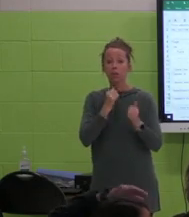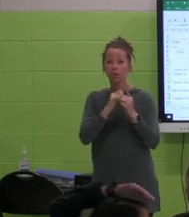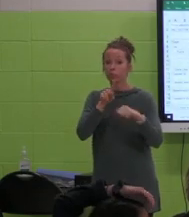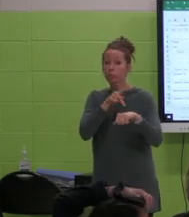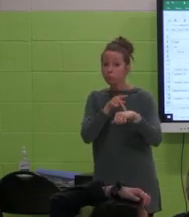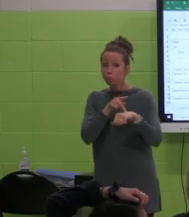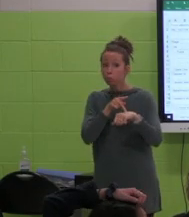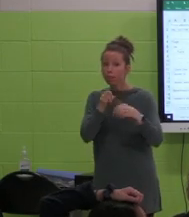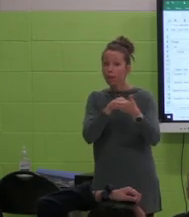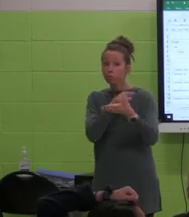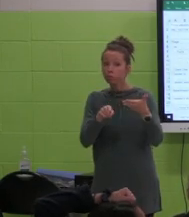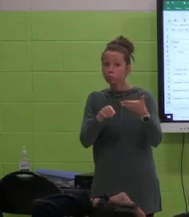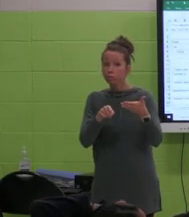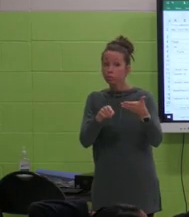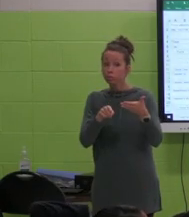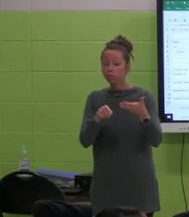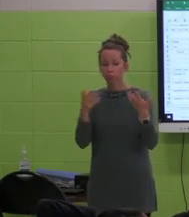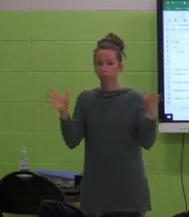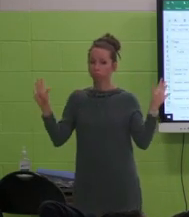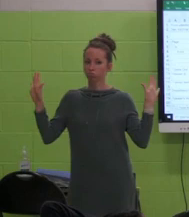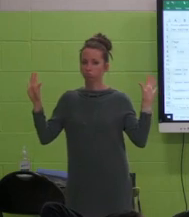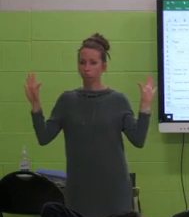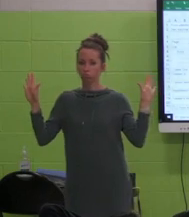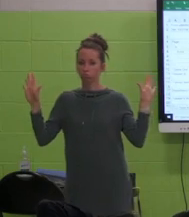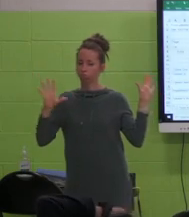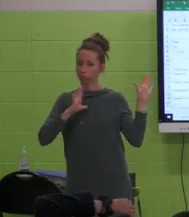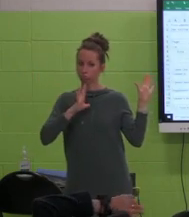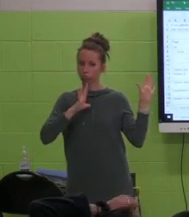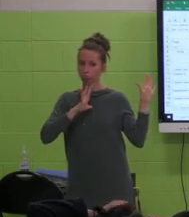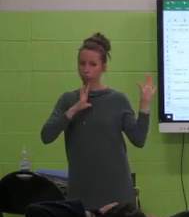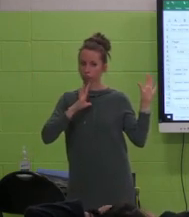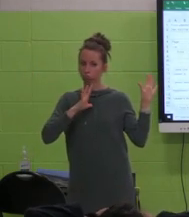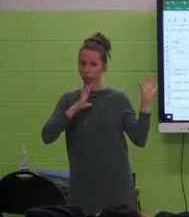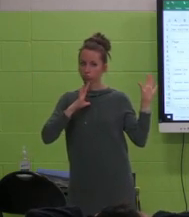and you cancel it it's not going to go any further that's fine because it's in it's still in our